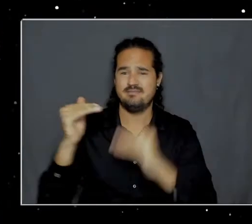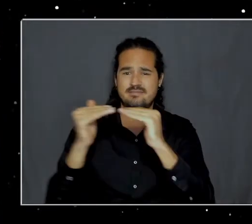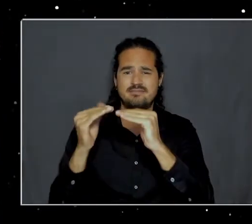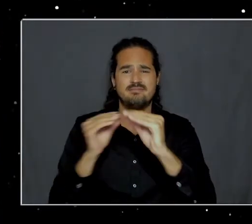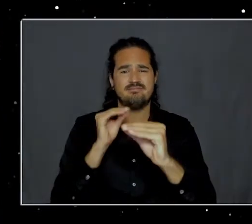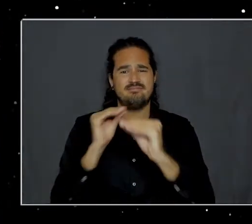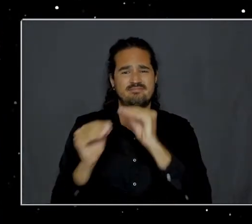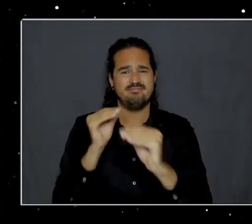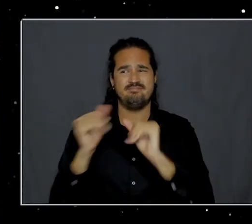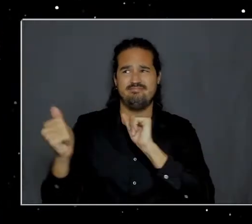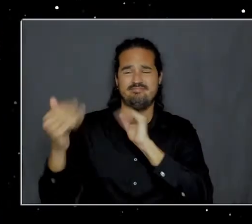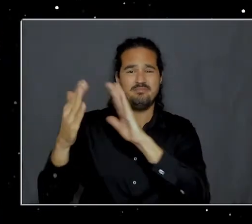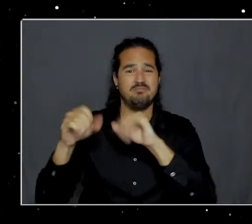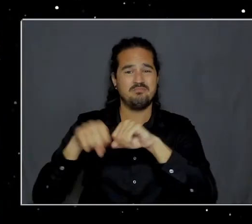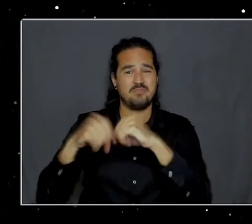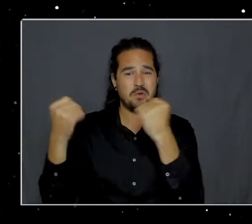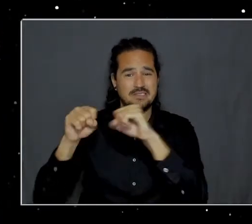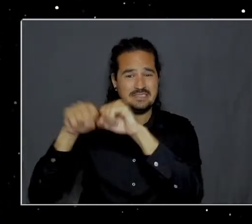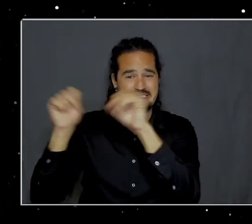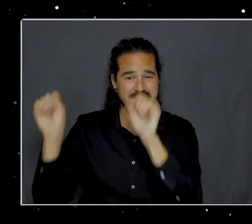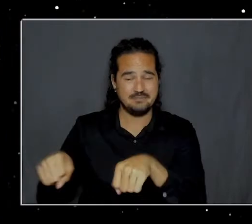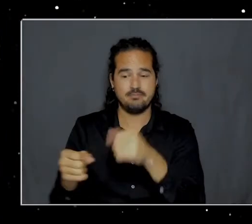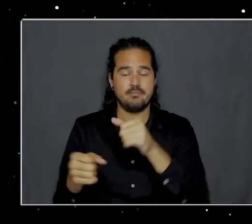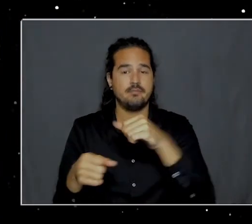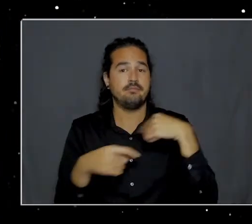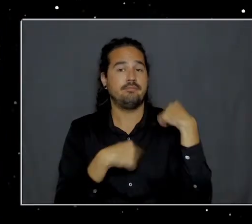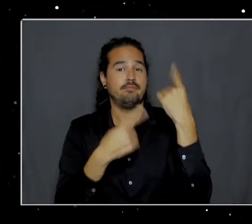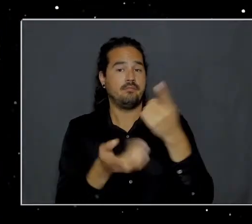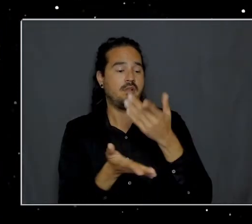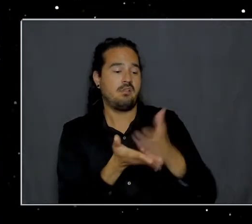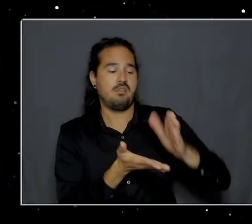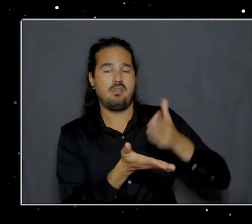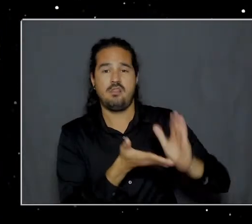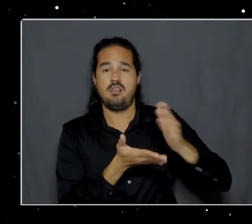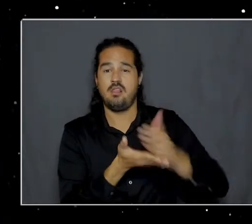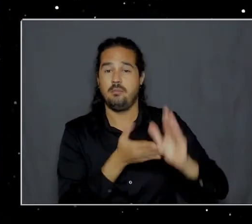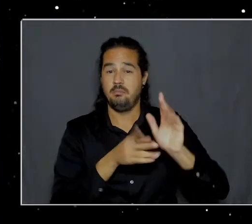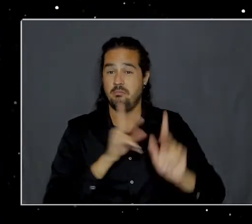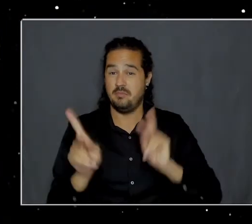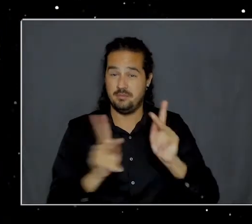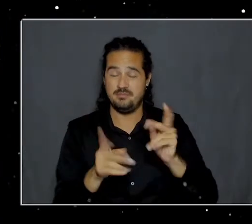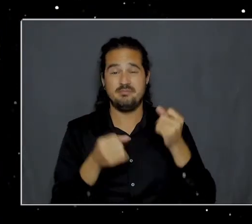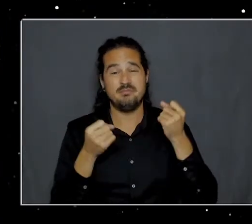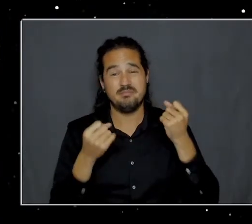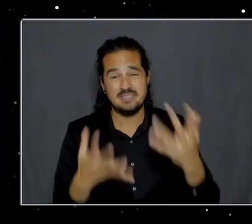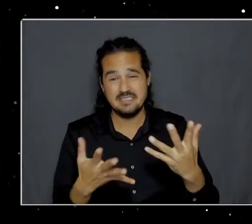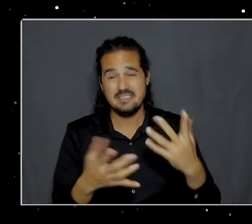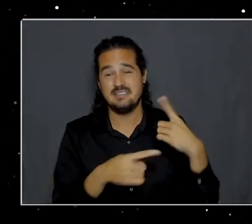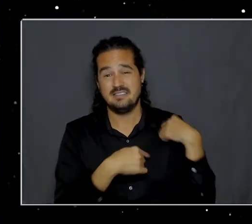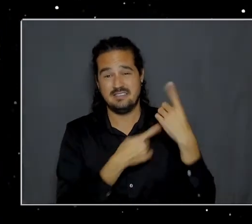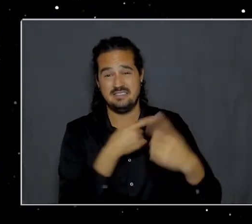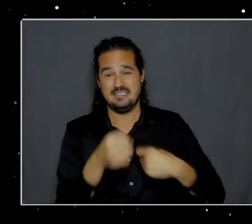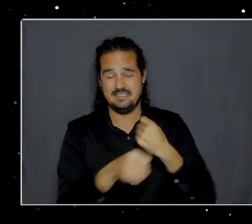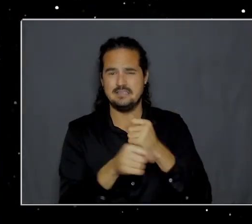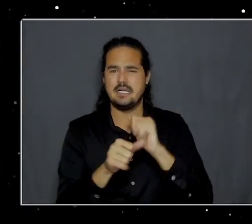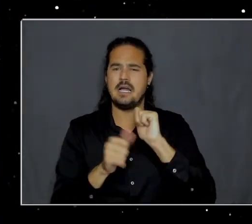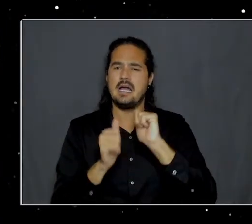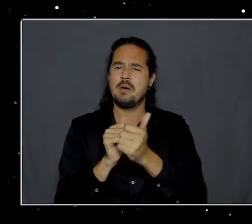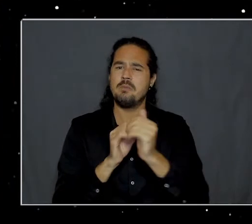TREATED PEOPLE INEQUITABLY FOR MANY GENERATIONS, HOW WE CAN REPAIR AND EVOLVE THAT BROKEN